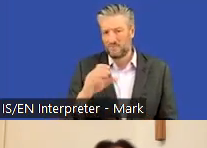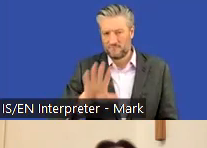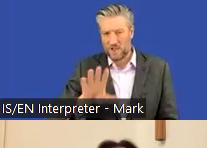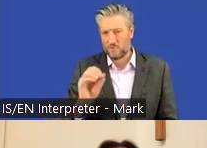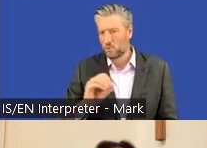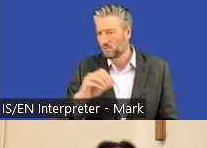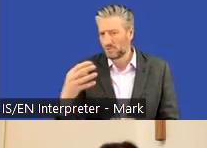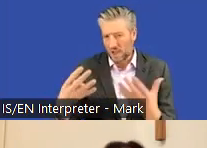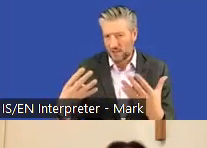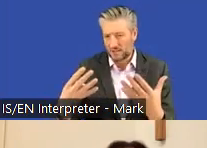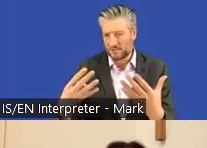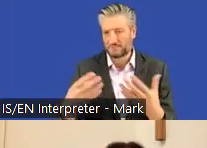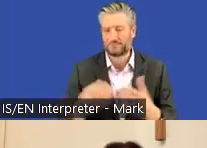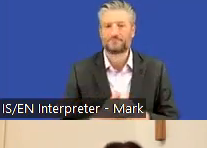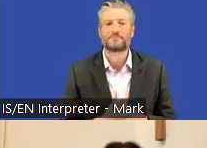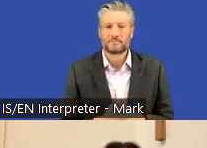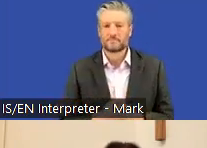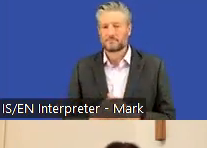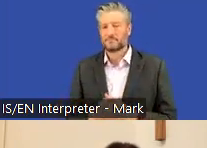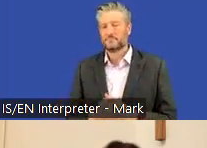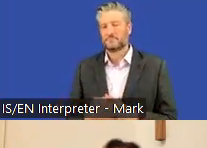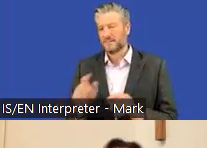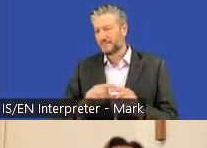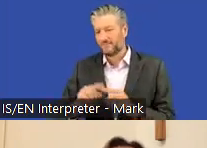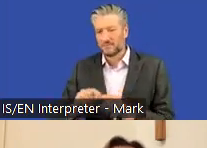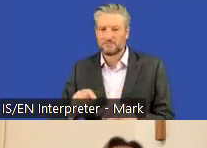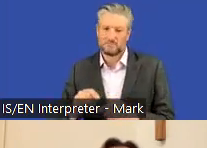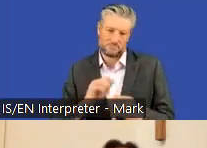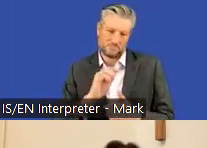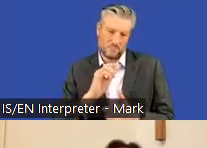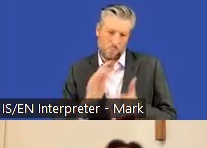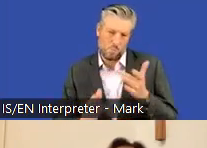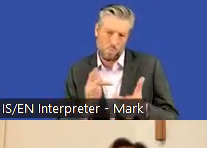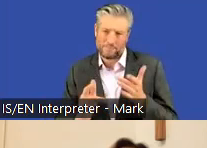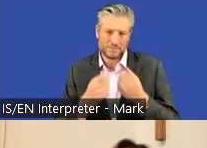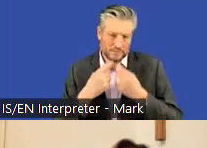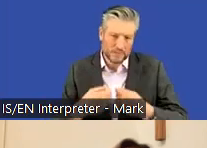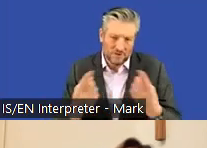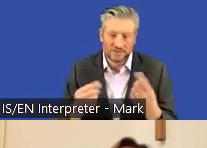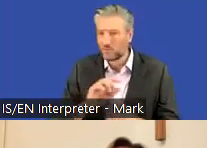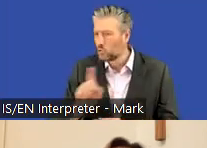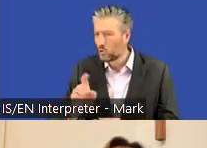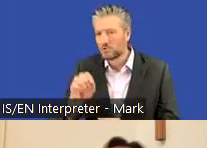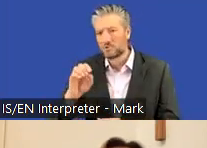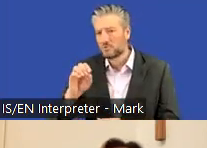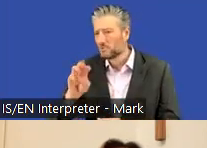Directive that are not part of WCAG. So it will be talk about that gap where it goes far beyond WCAG.